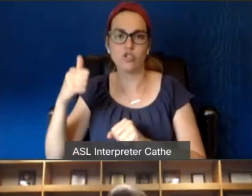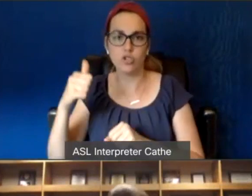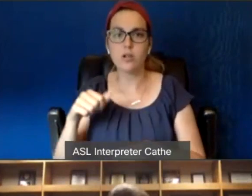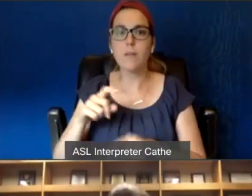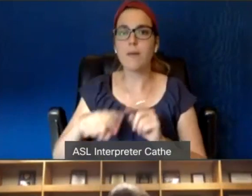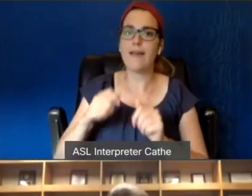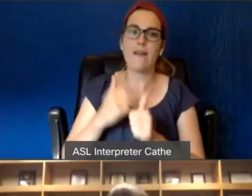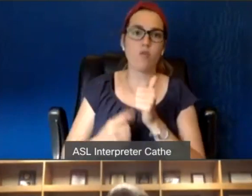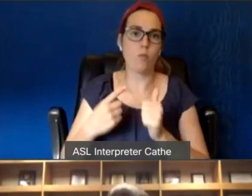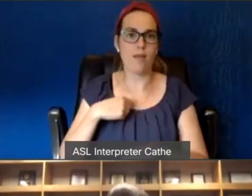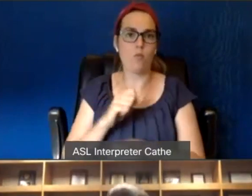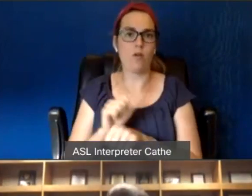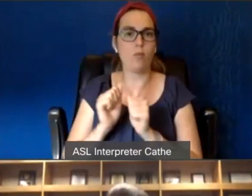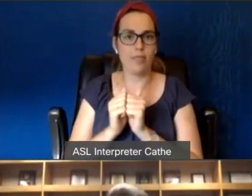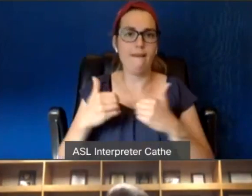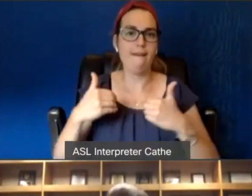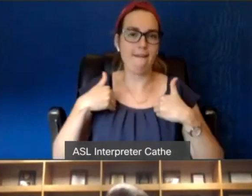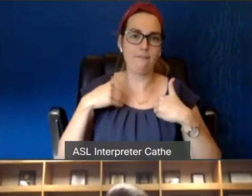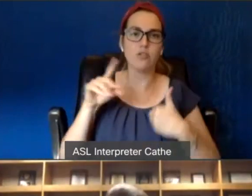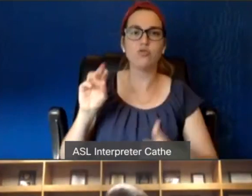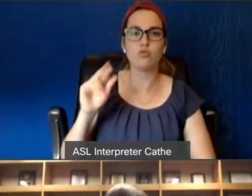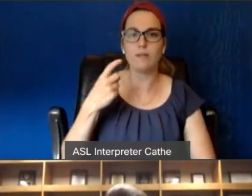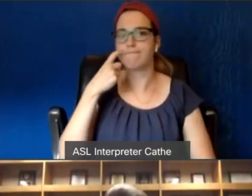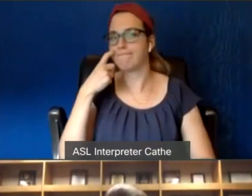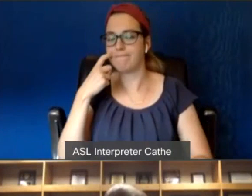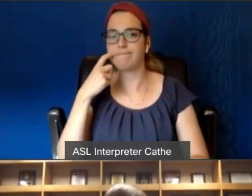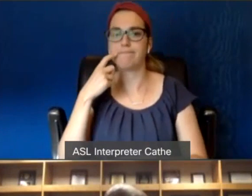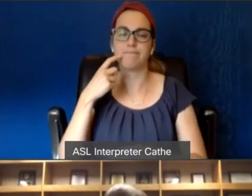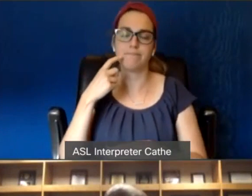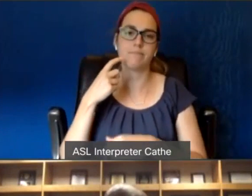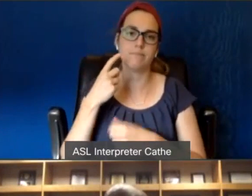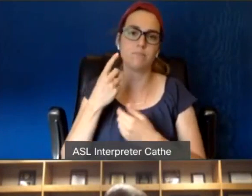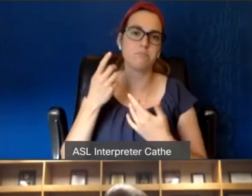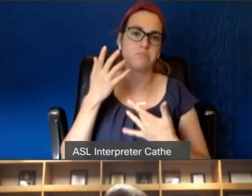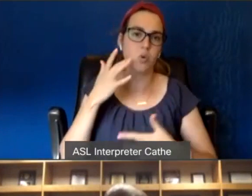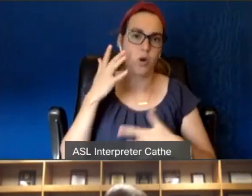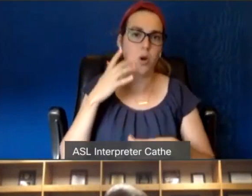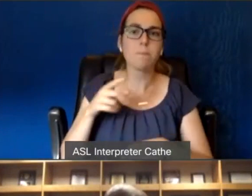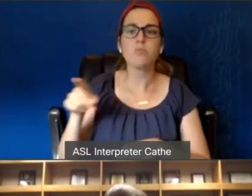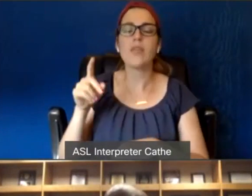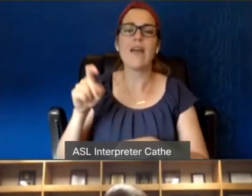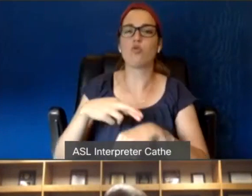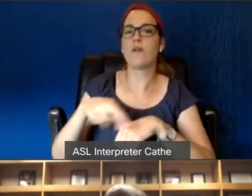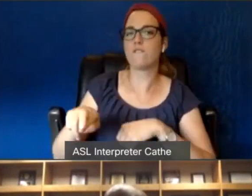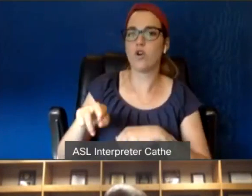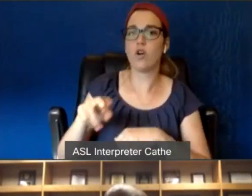And so they send a referral basically because we can't do a clinical assessment obviously,